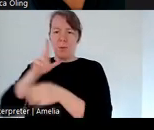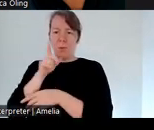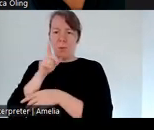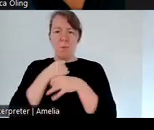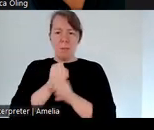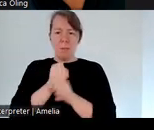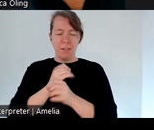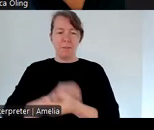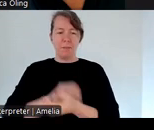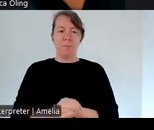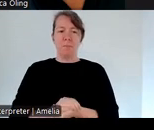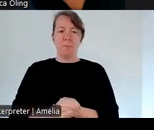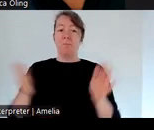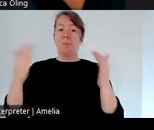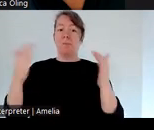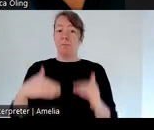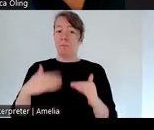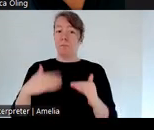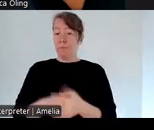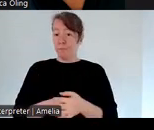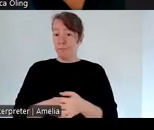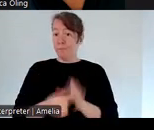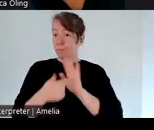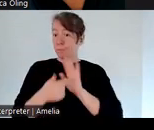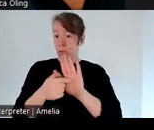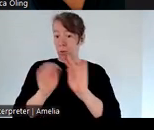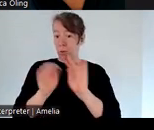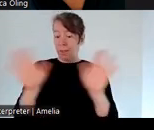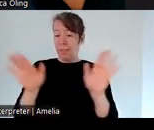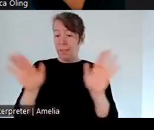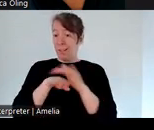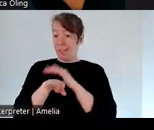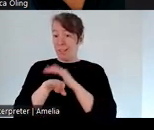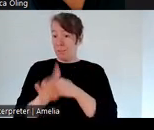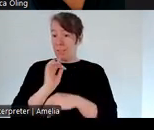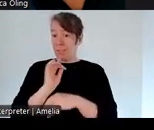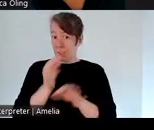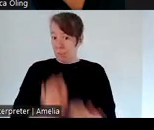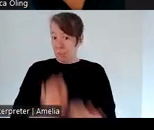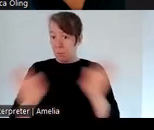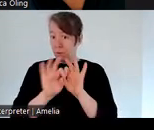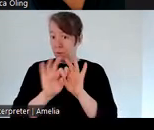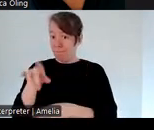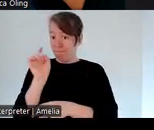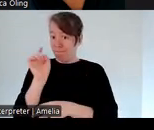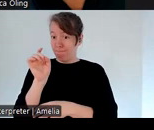Does it demonstrate that the vendor takes accessibility seriously if it was created by the, um, vendor?